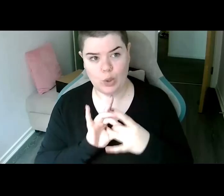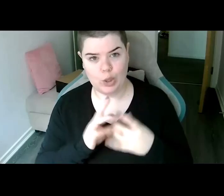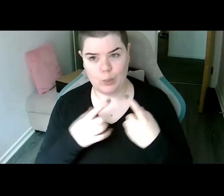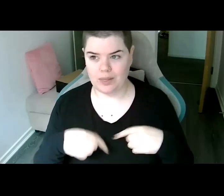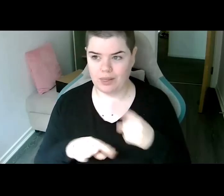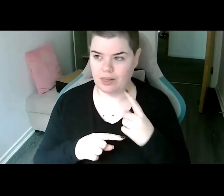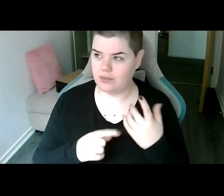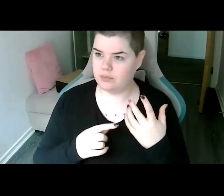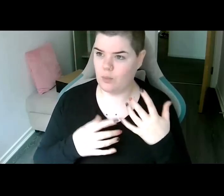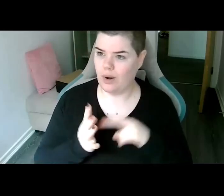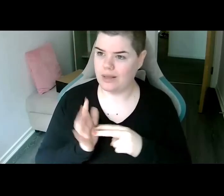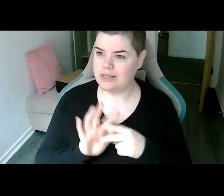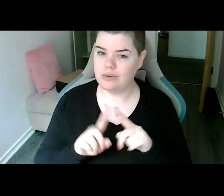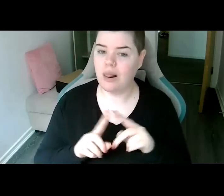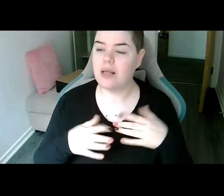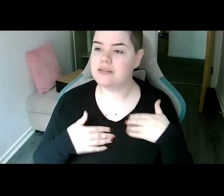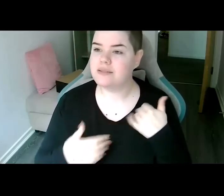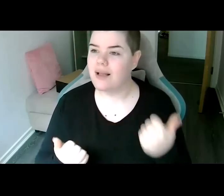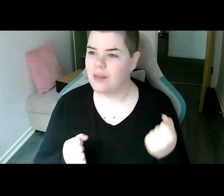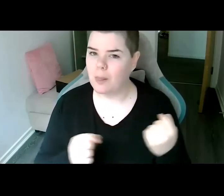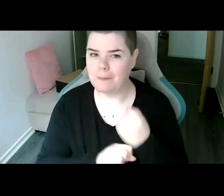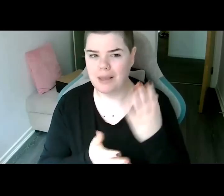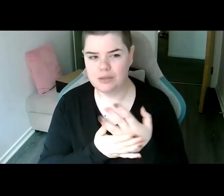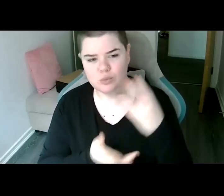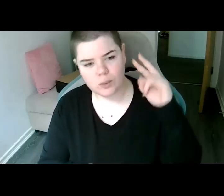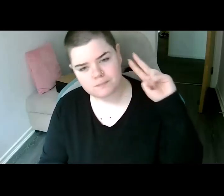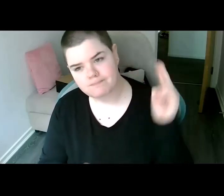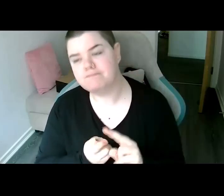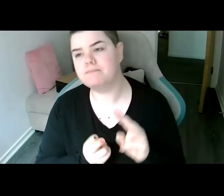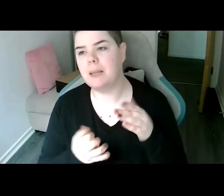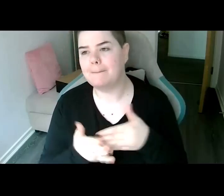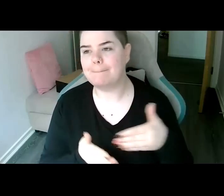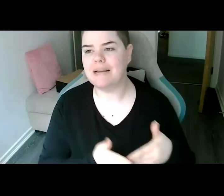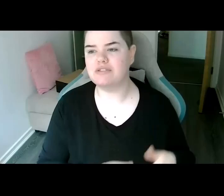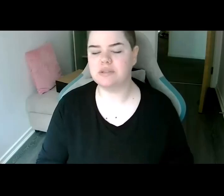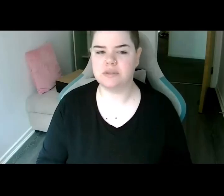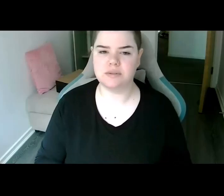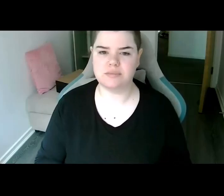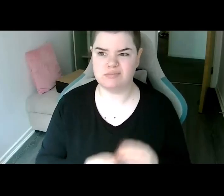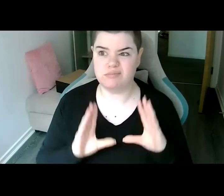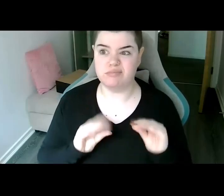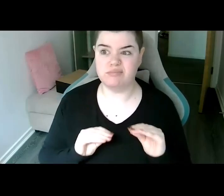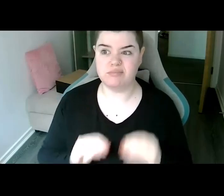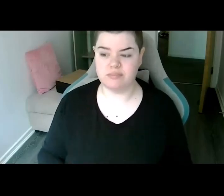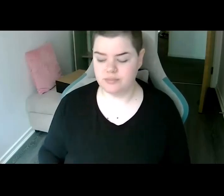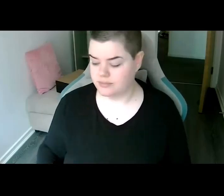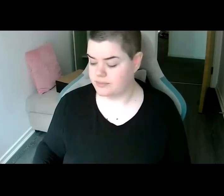I mean, this is a cost that can be prevented by working with organisations like SignHealth to make sure that these barriers that deaf people face are